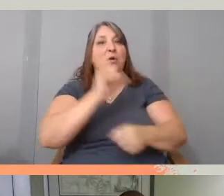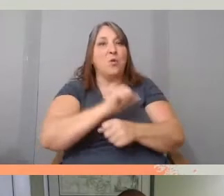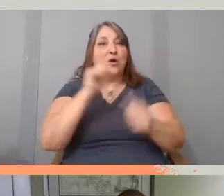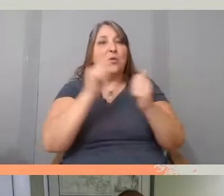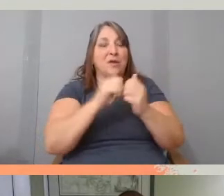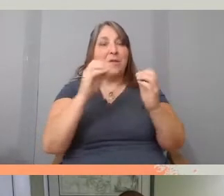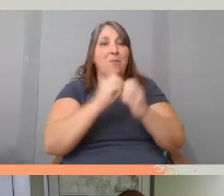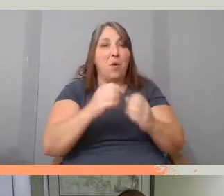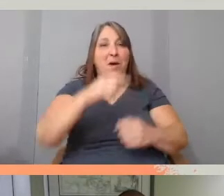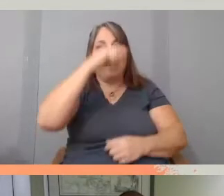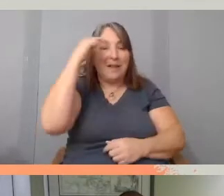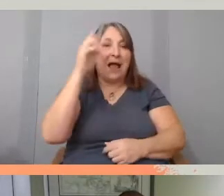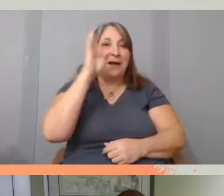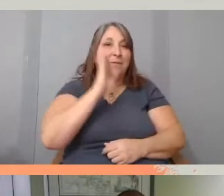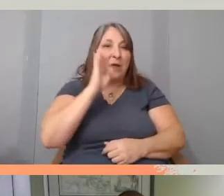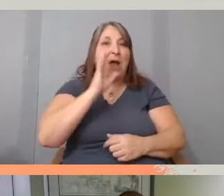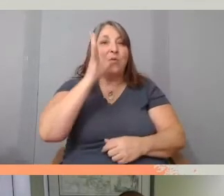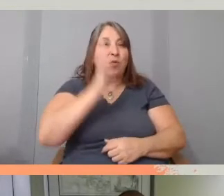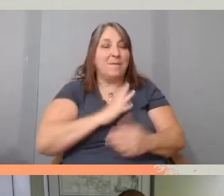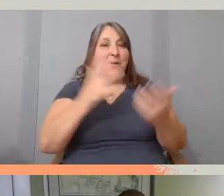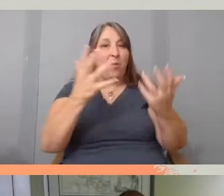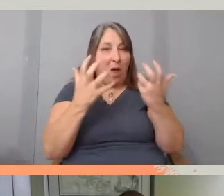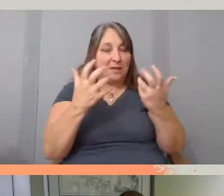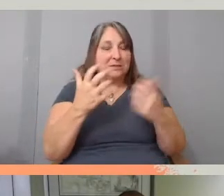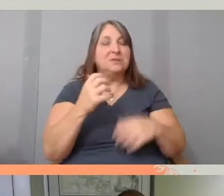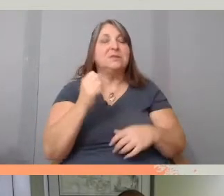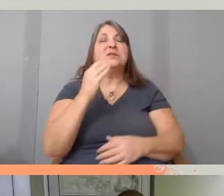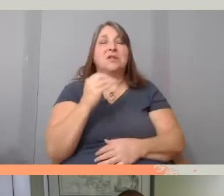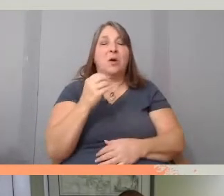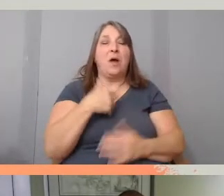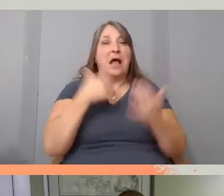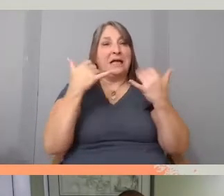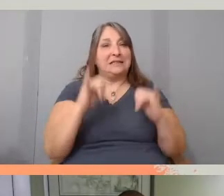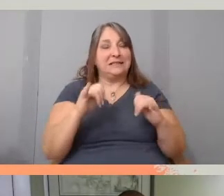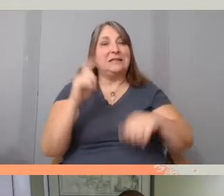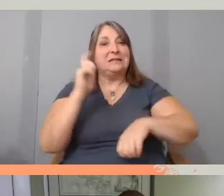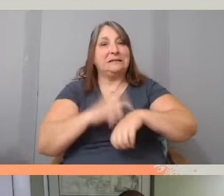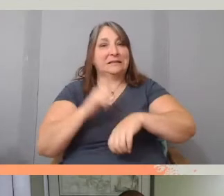And I still like took time out and like trained her.